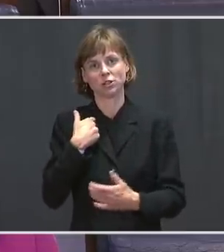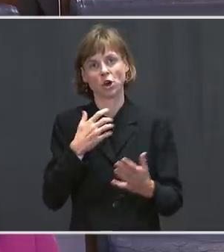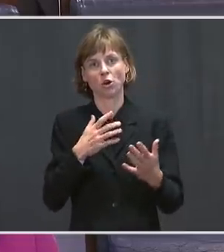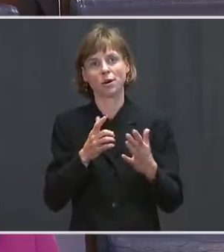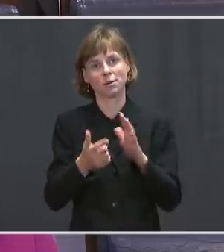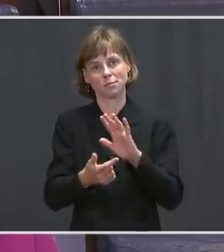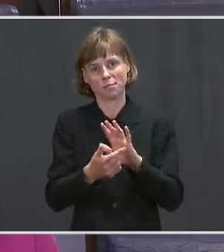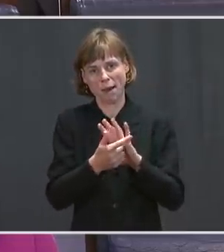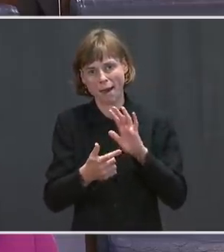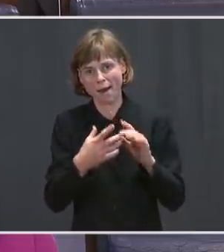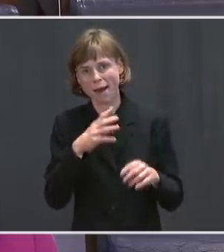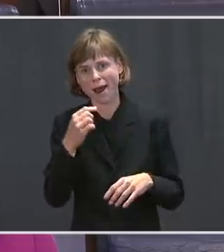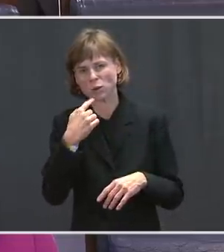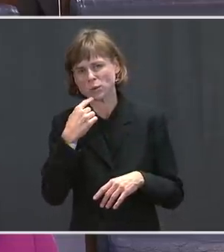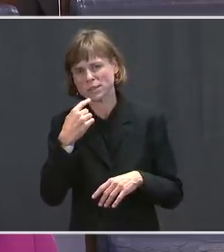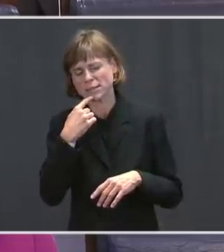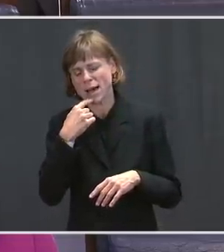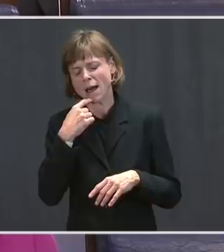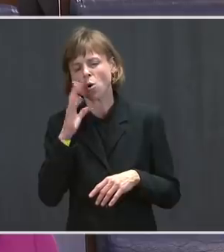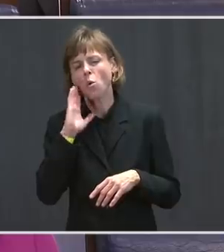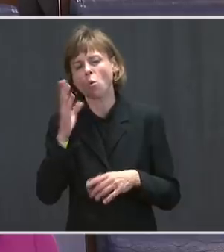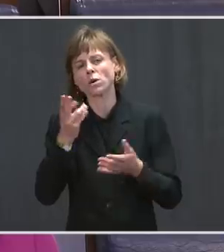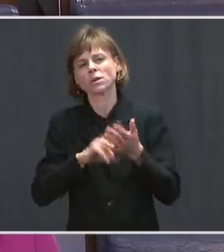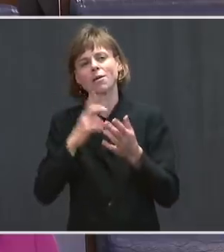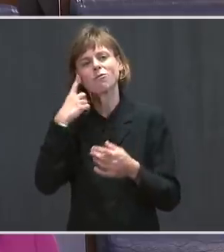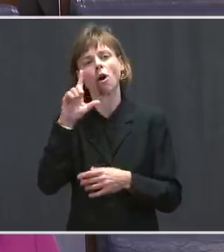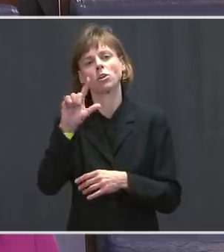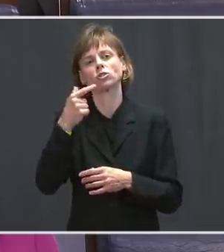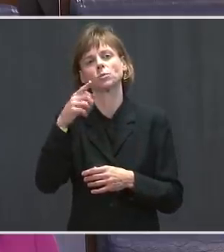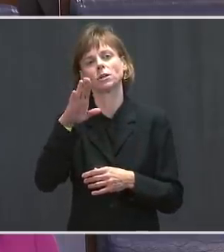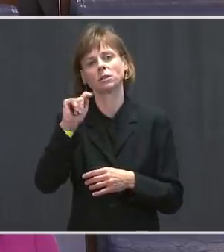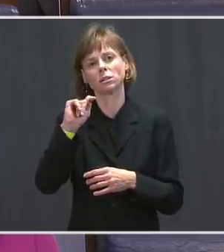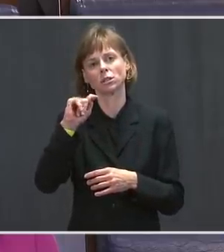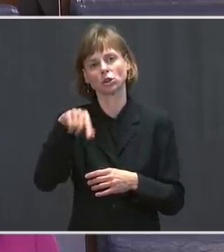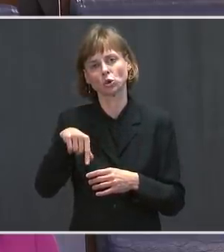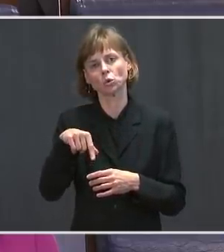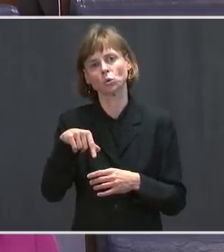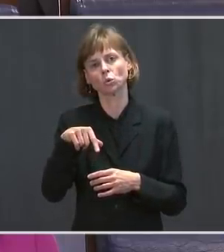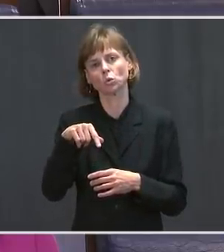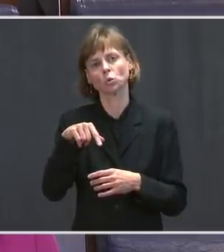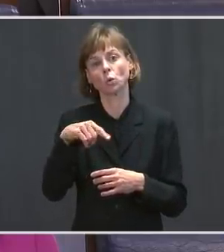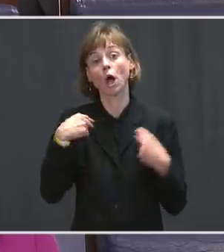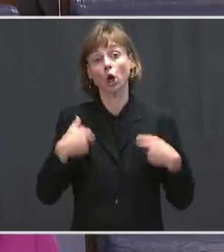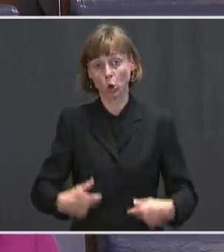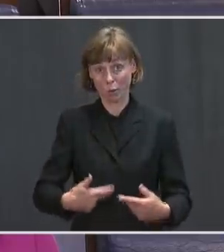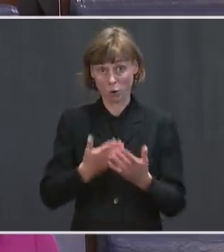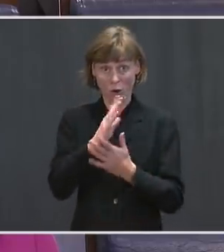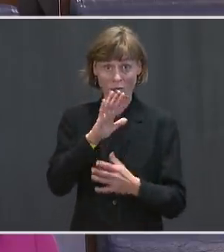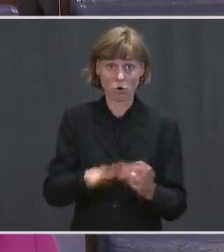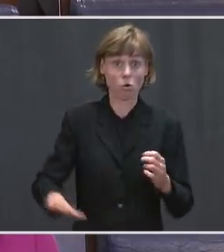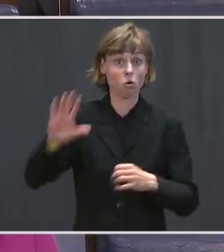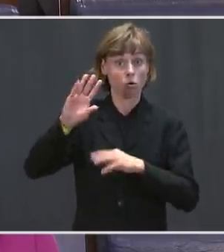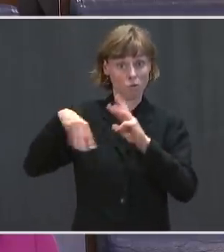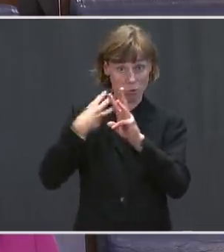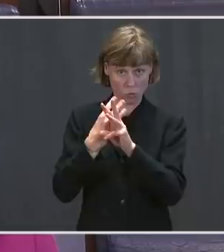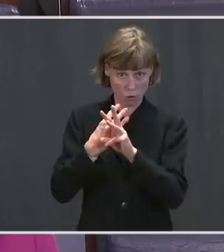a memorandum for LGBTQ human rights worldwide. However, the cornerstone of the president's promise